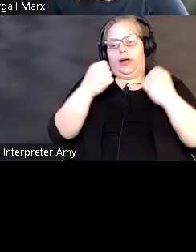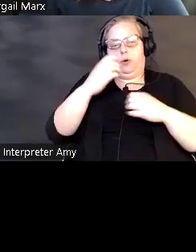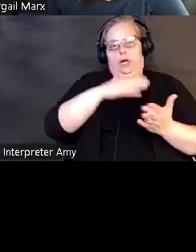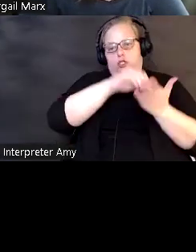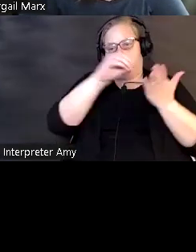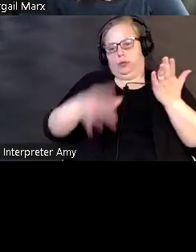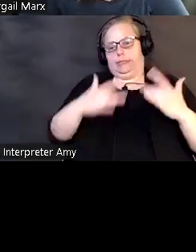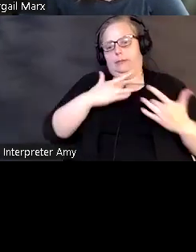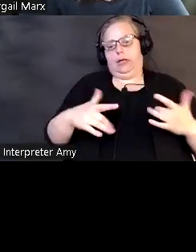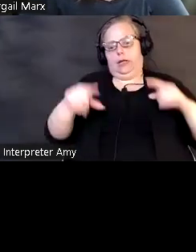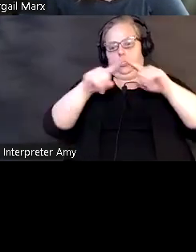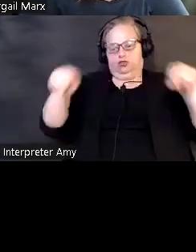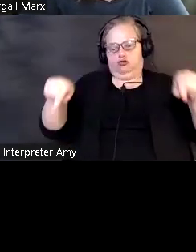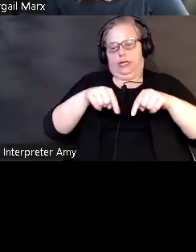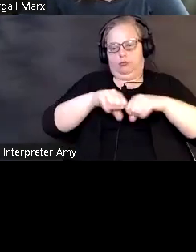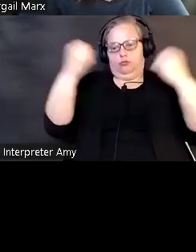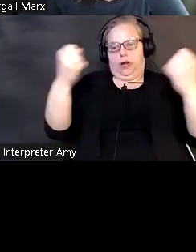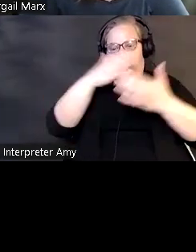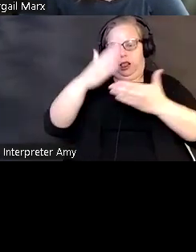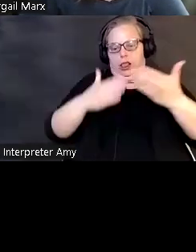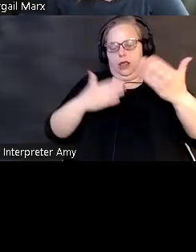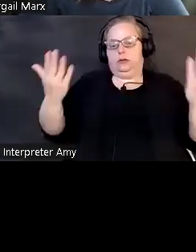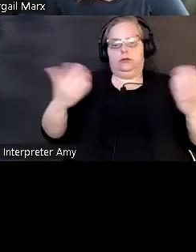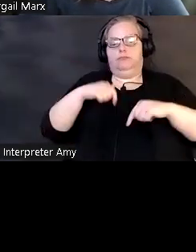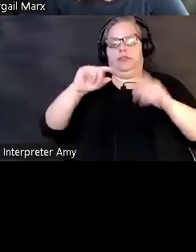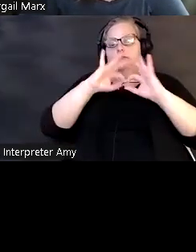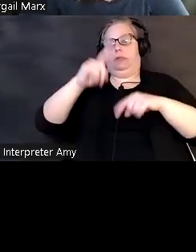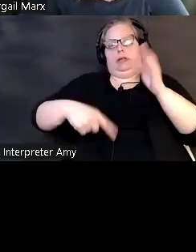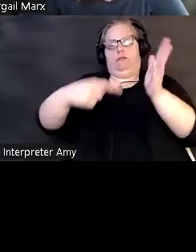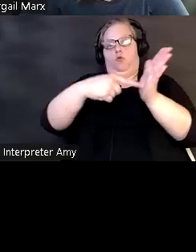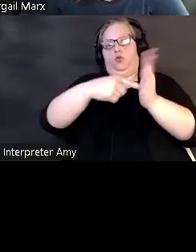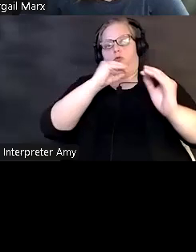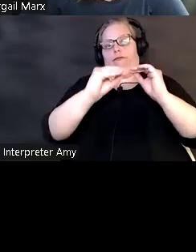the family can't afford to get that iPad repaired, getting a dedicated communication